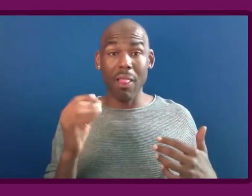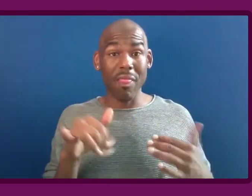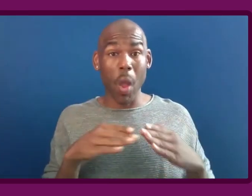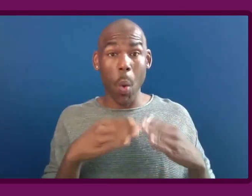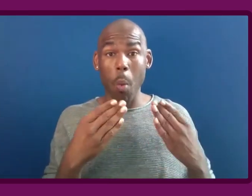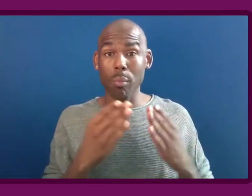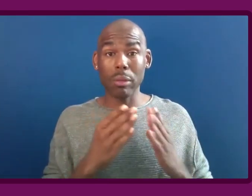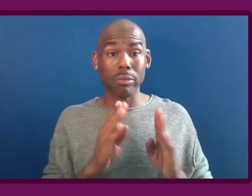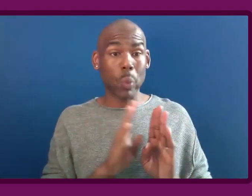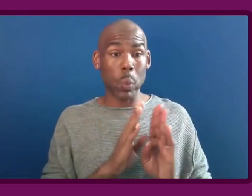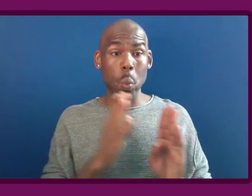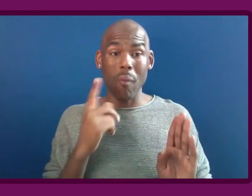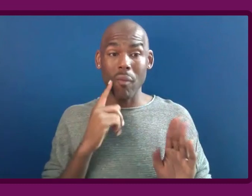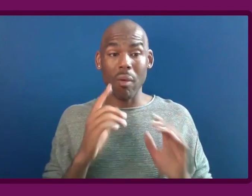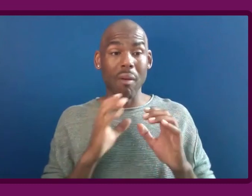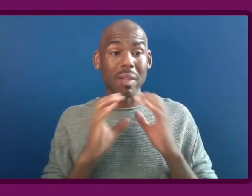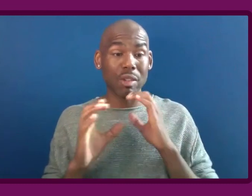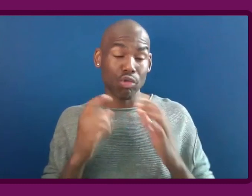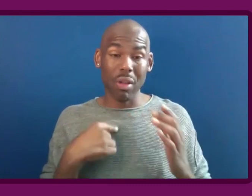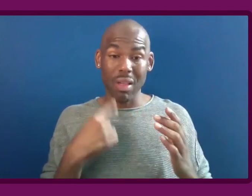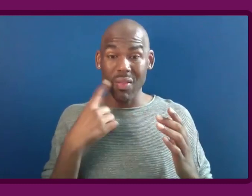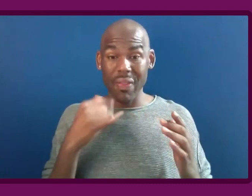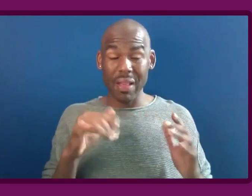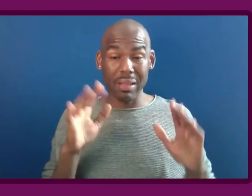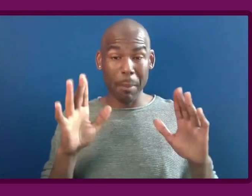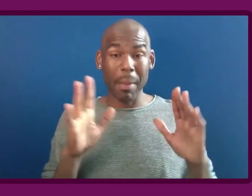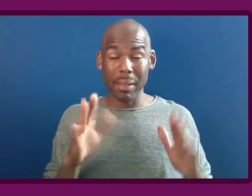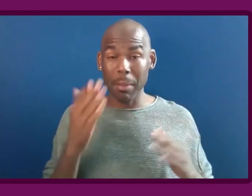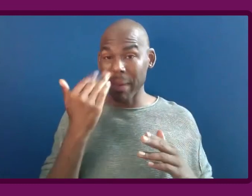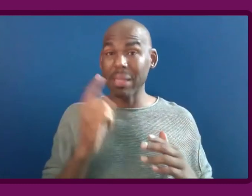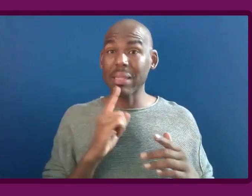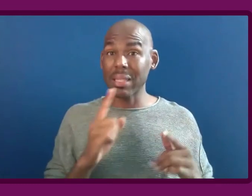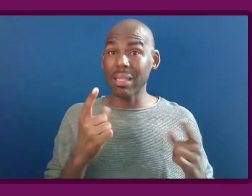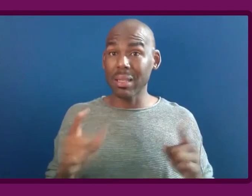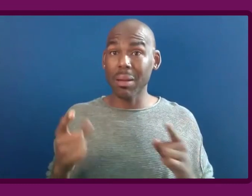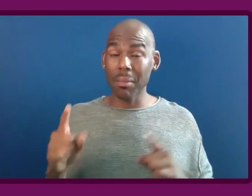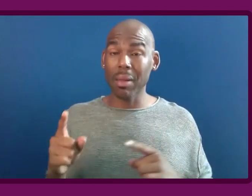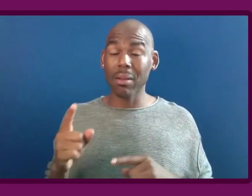We need to keep on talking about gender and disability. It's something that, in my experience,